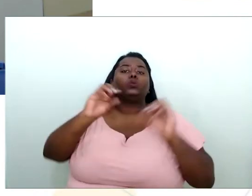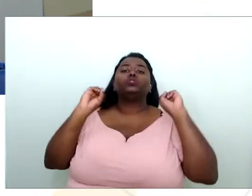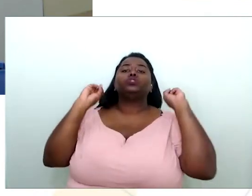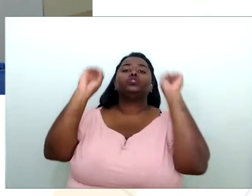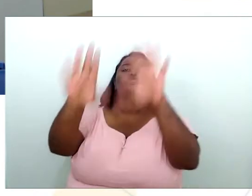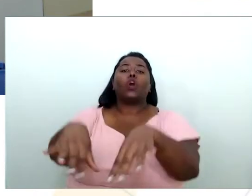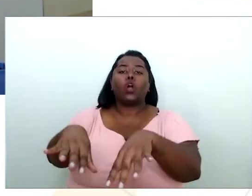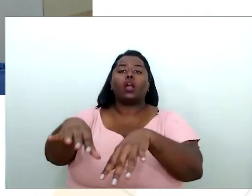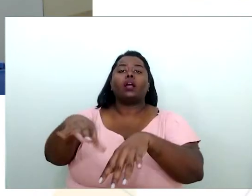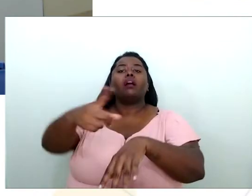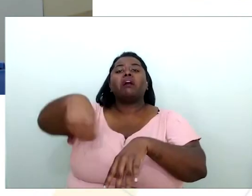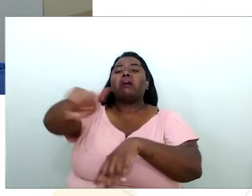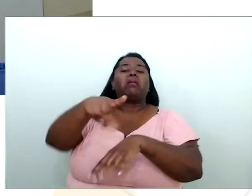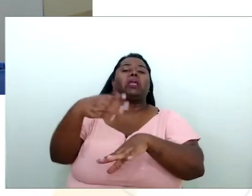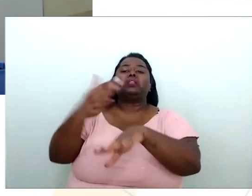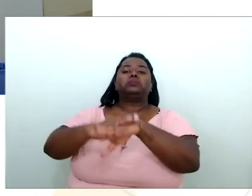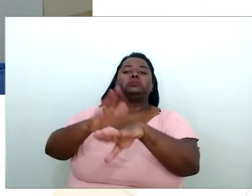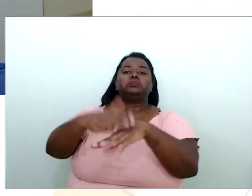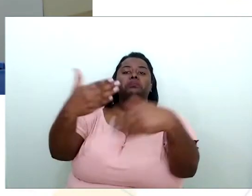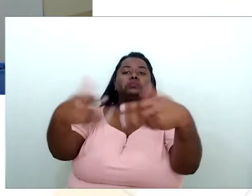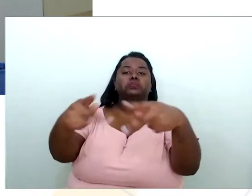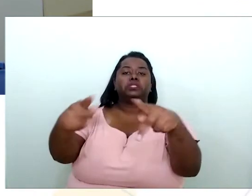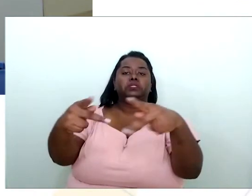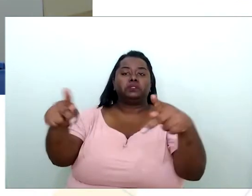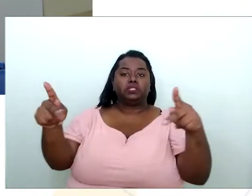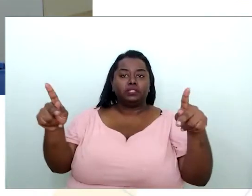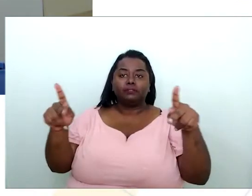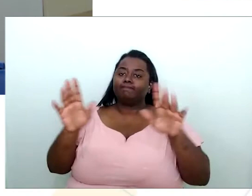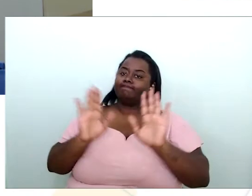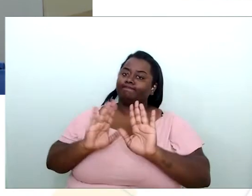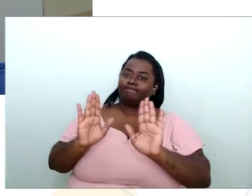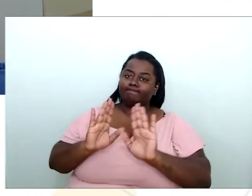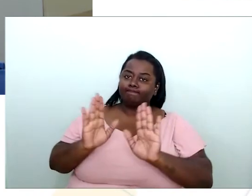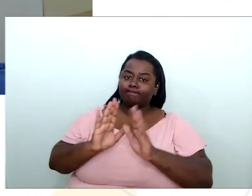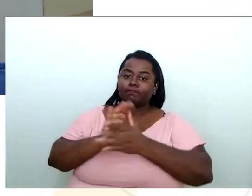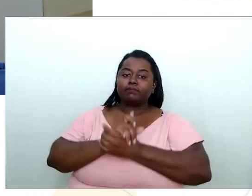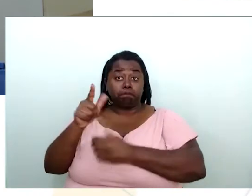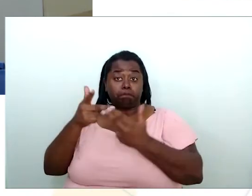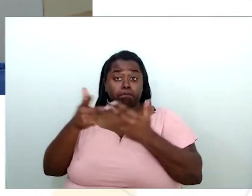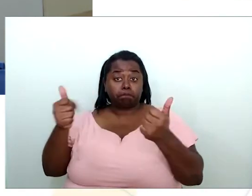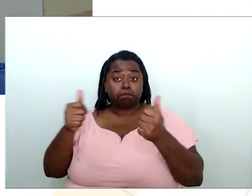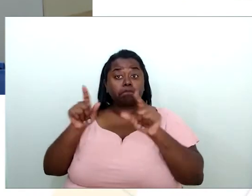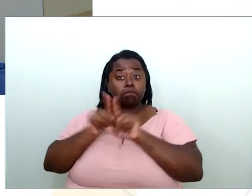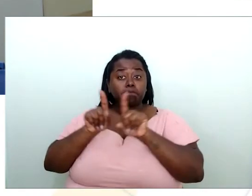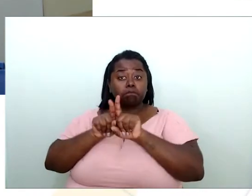students into an ocean and expect them to survive right similarly we provide